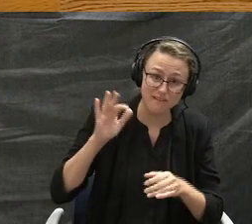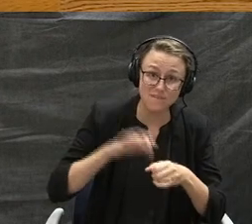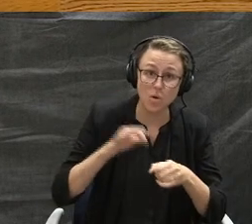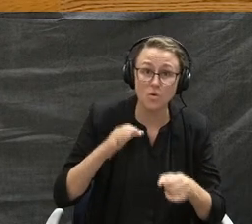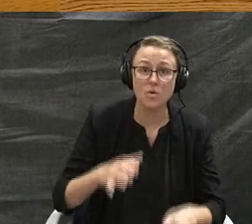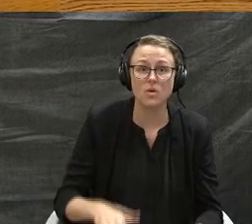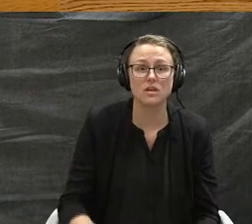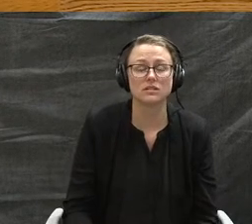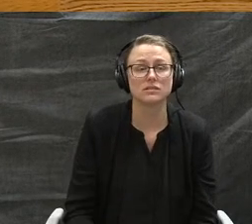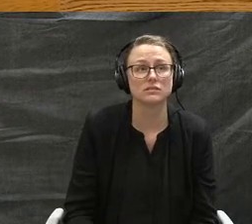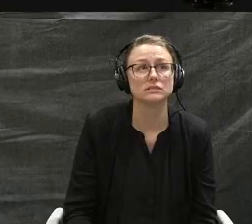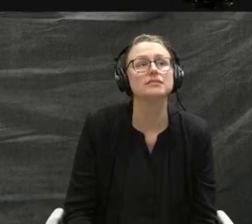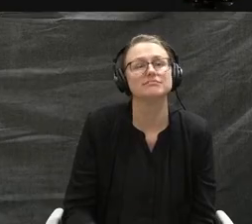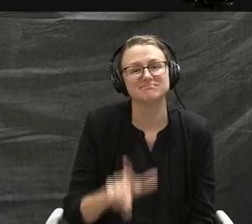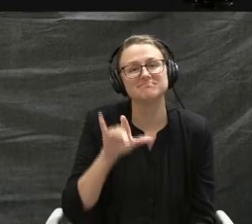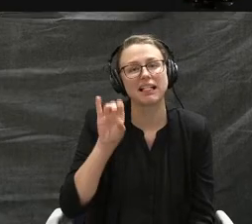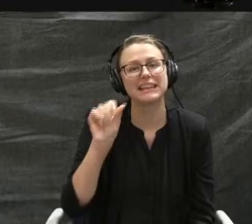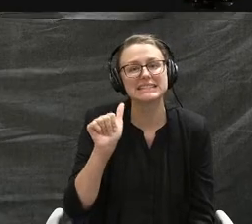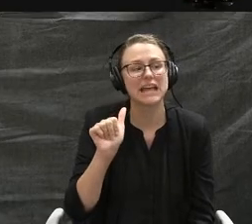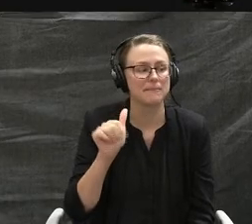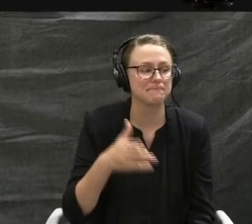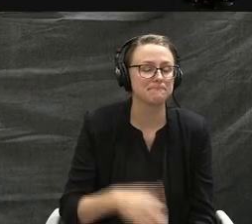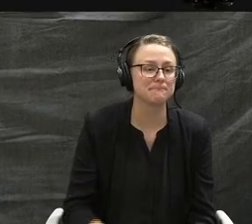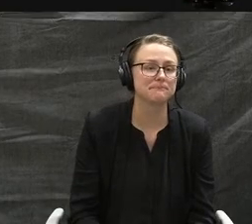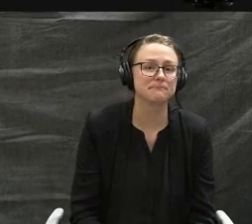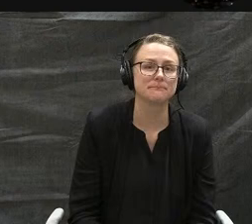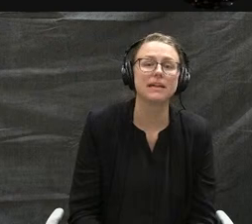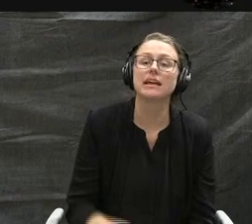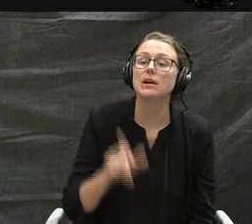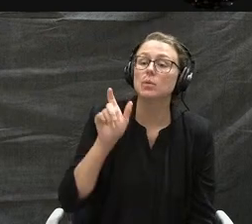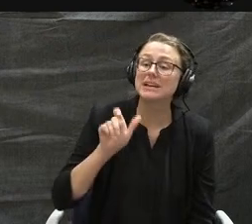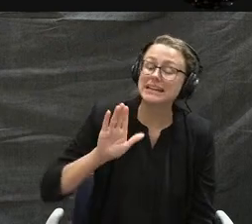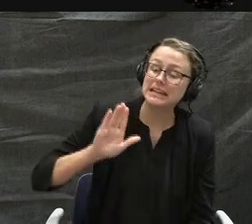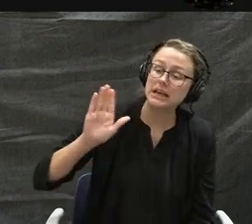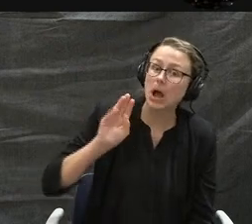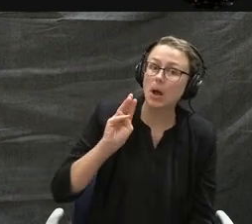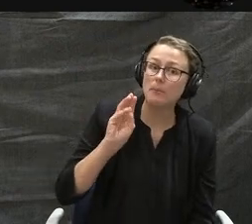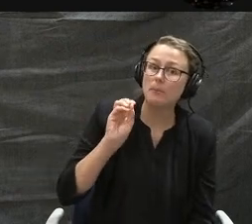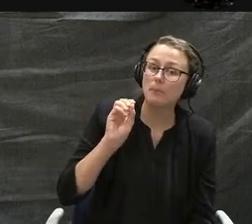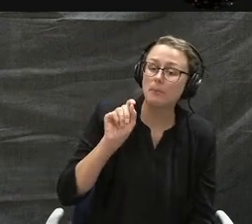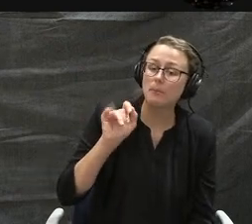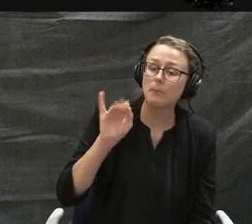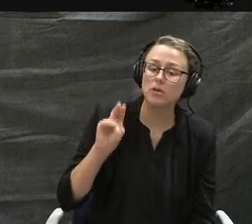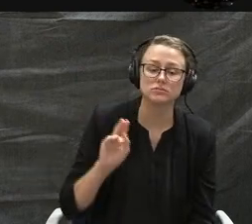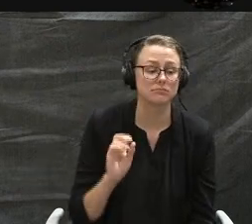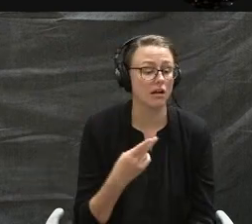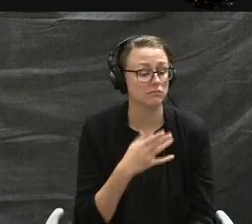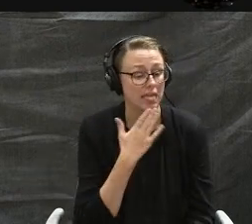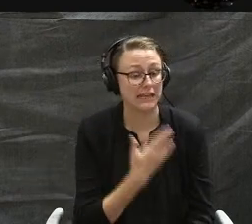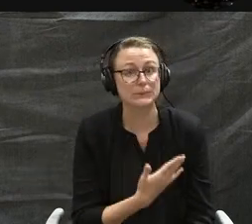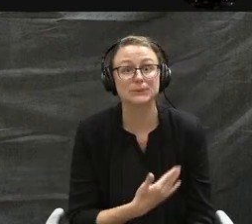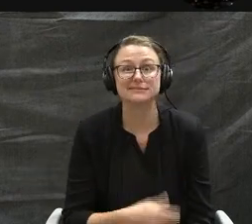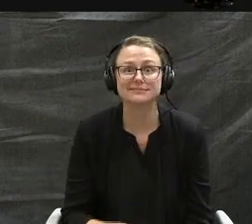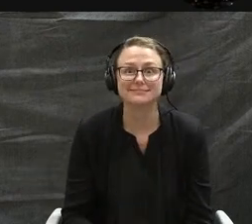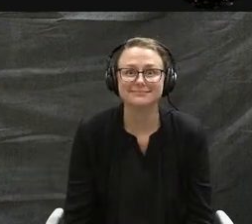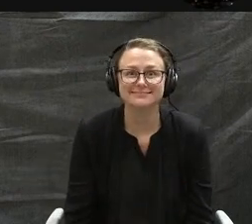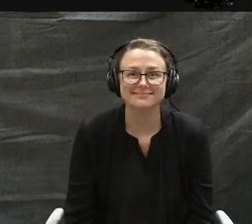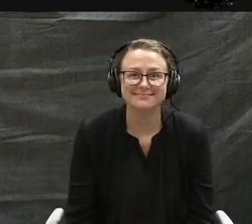Lisa, go ahead. How many demotion? Thank you. Can I?